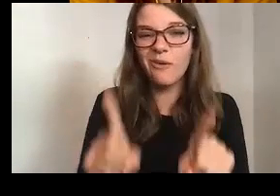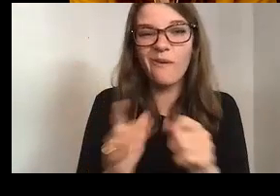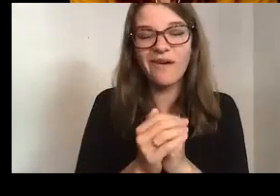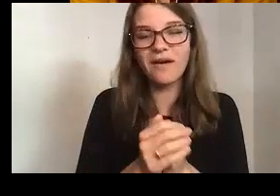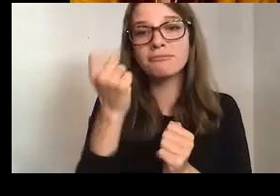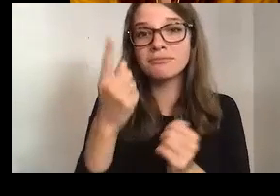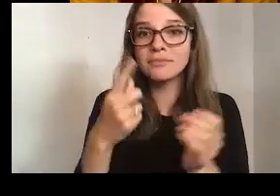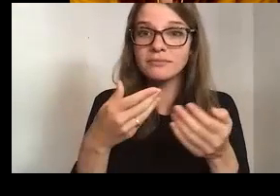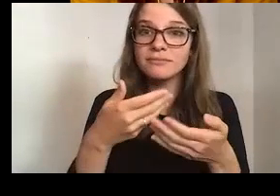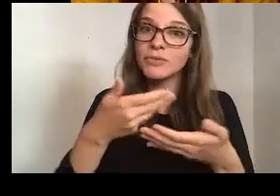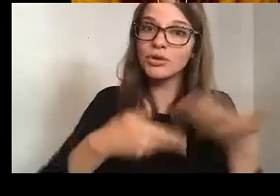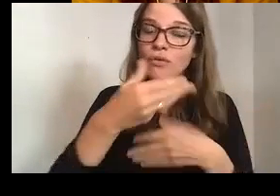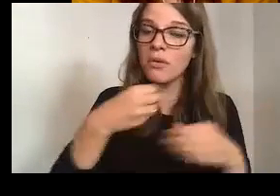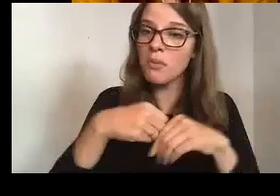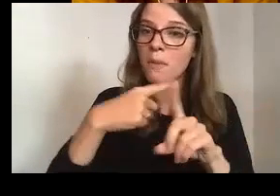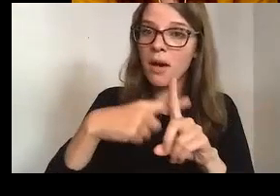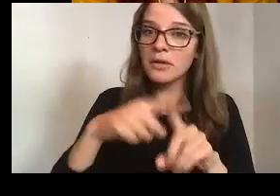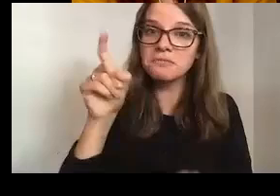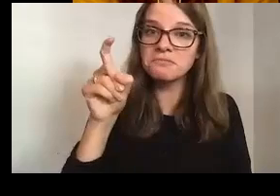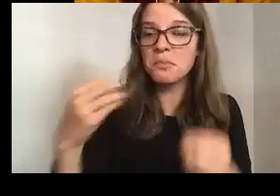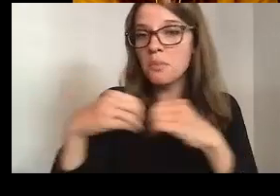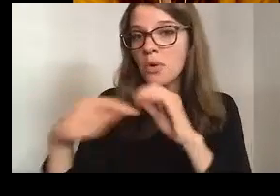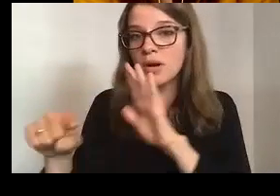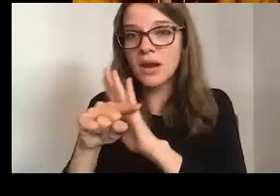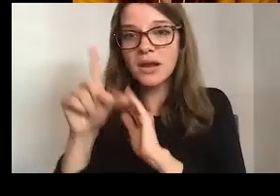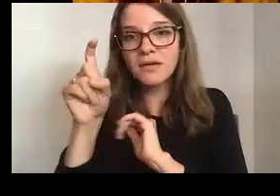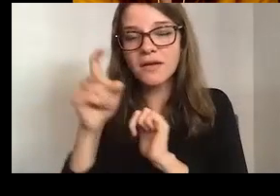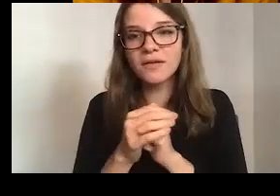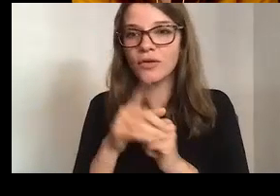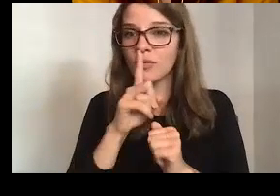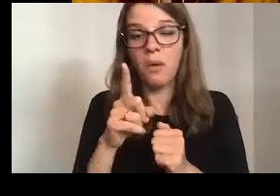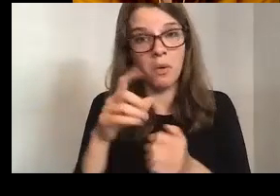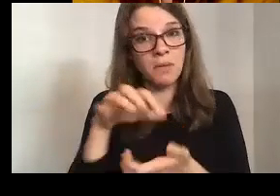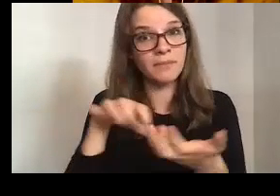been more positive have they been more negative is it really a mix of both and again there may not